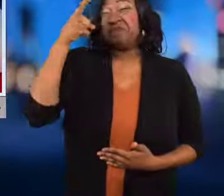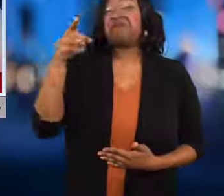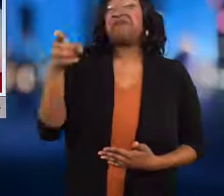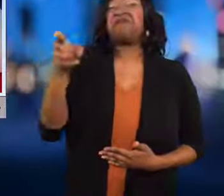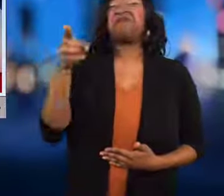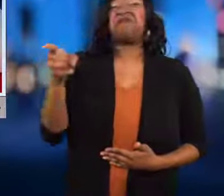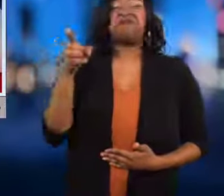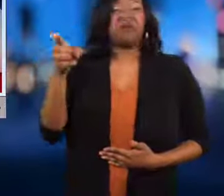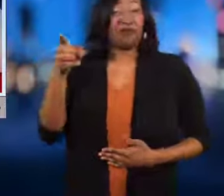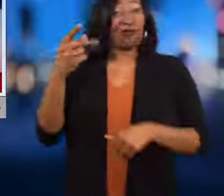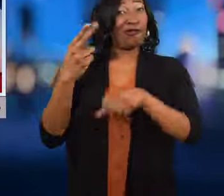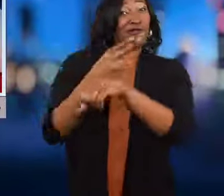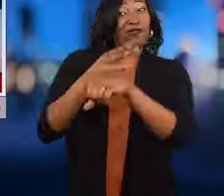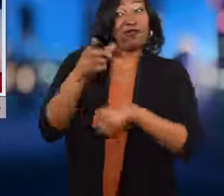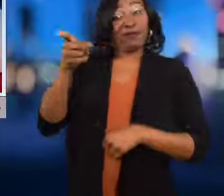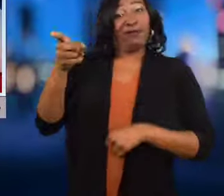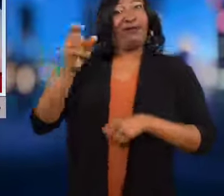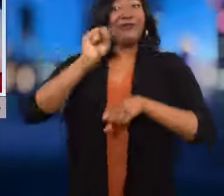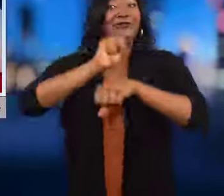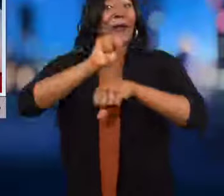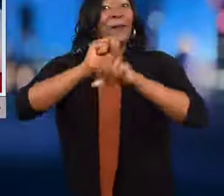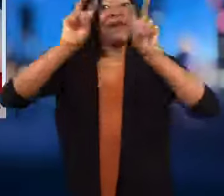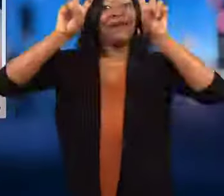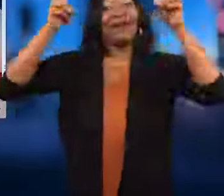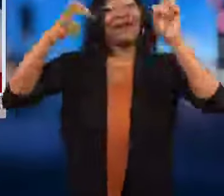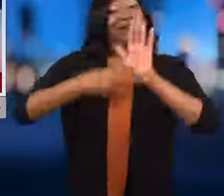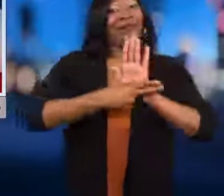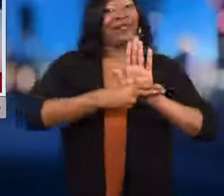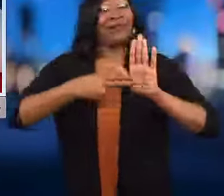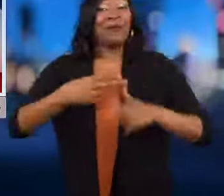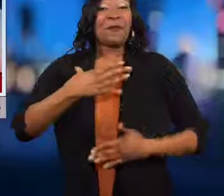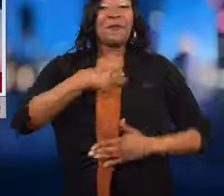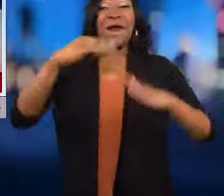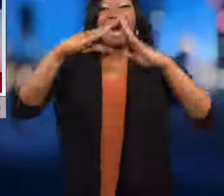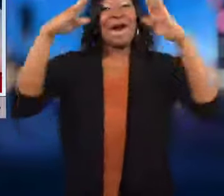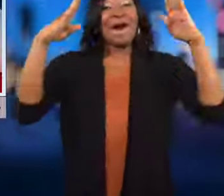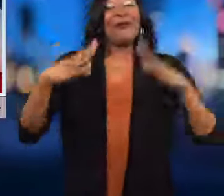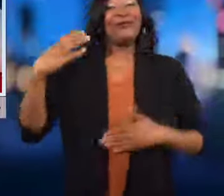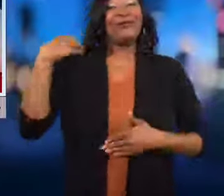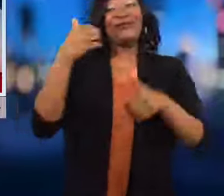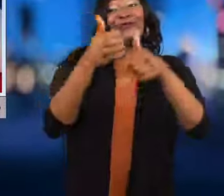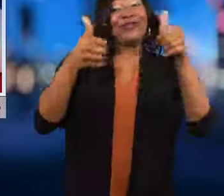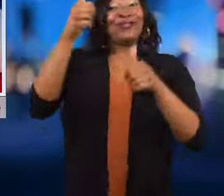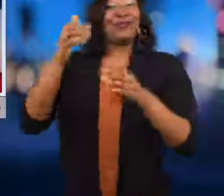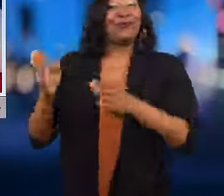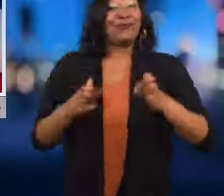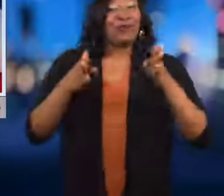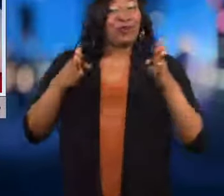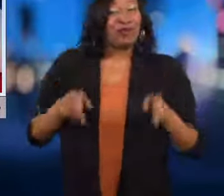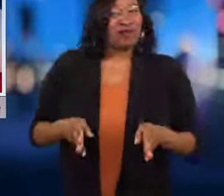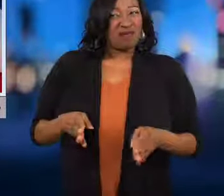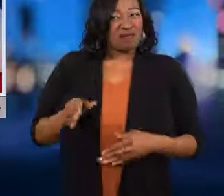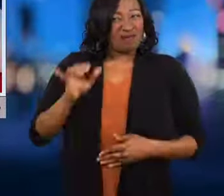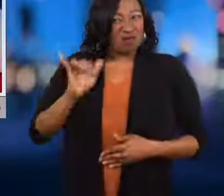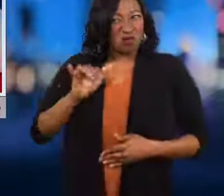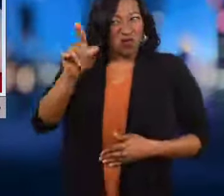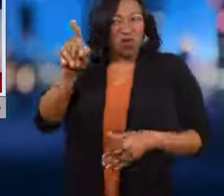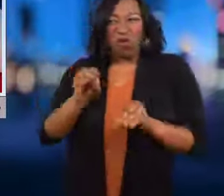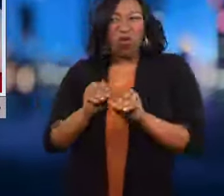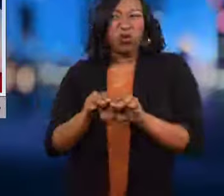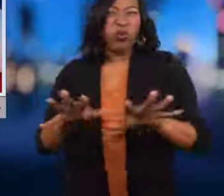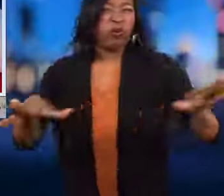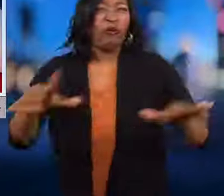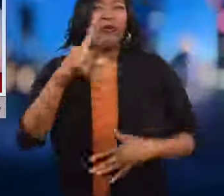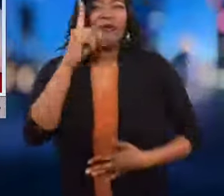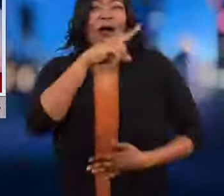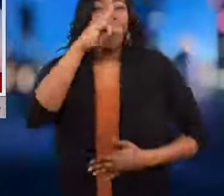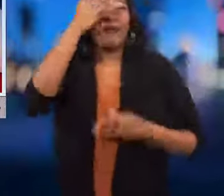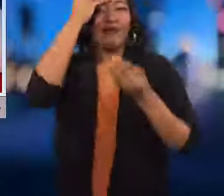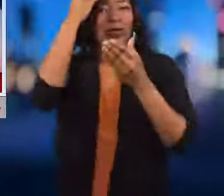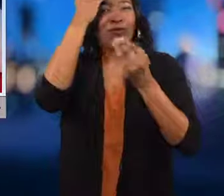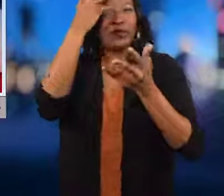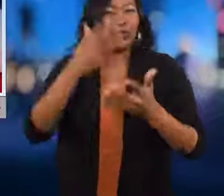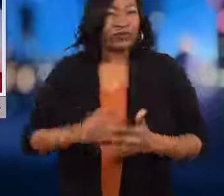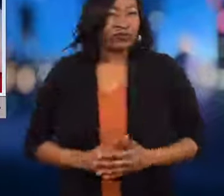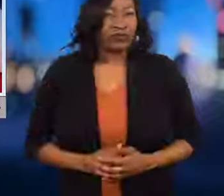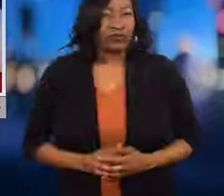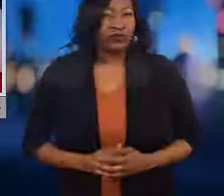Bannon of using his White House job to leak false information.